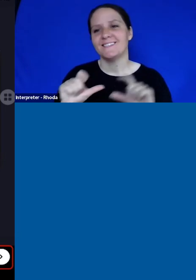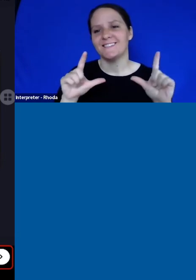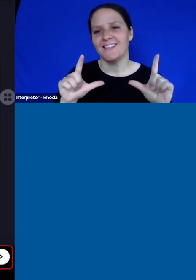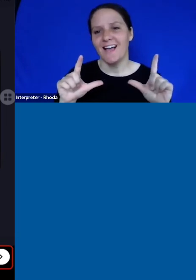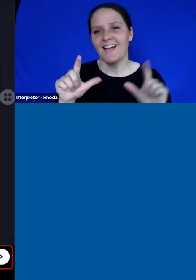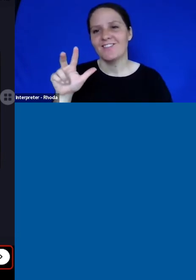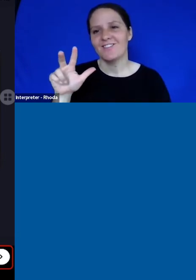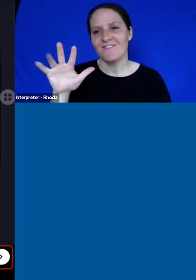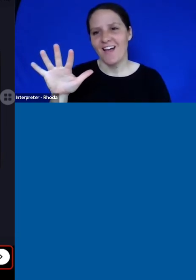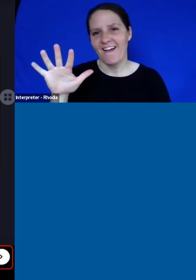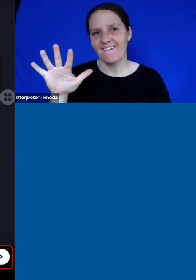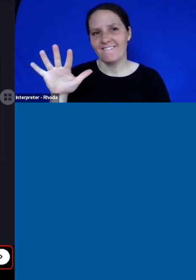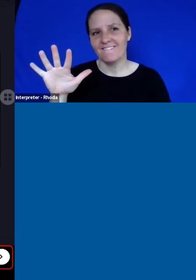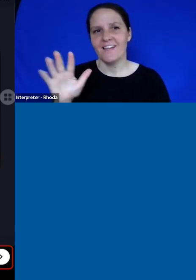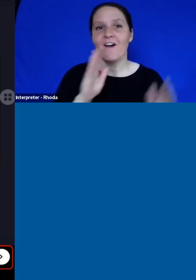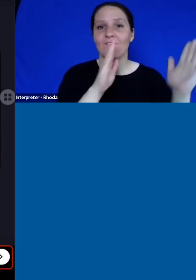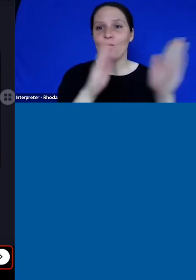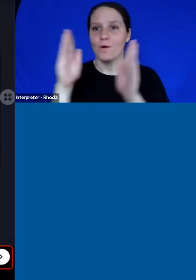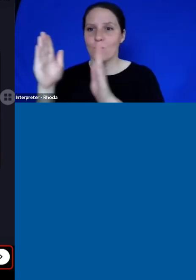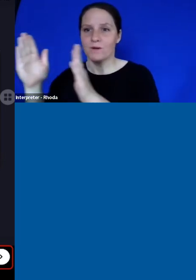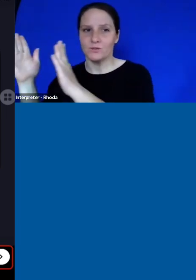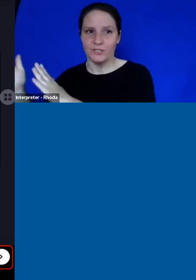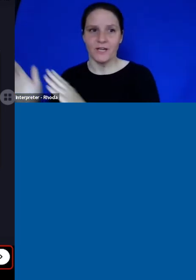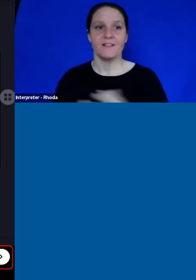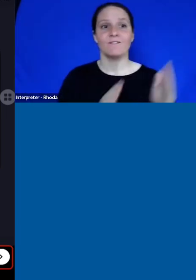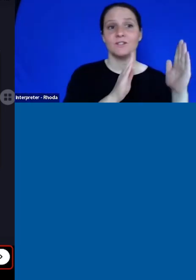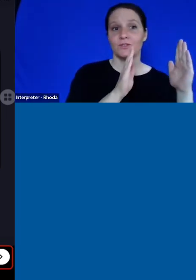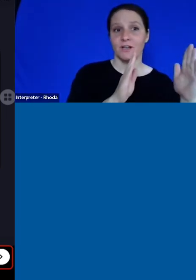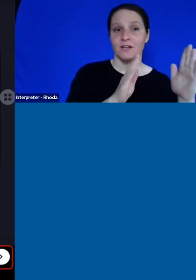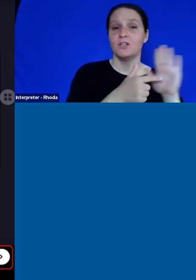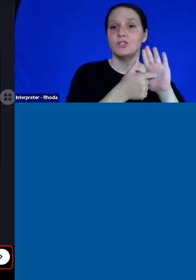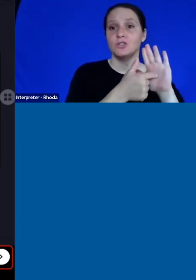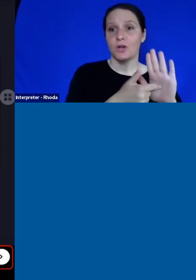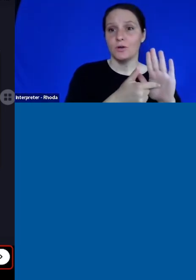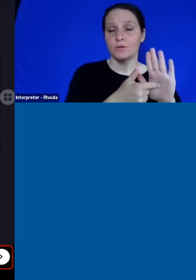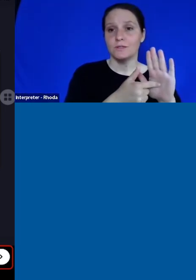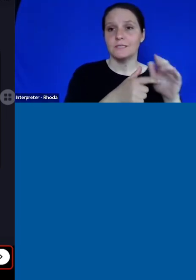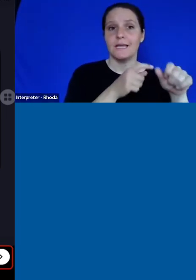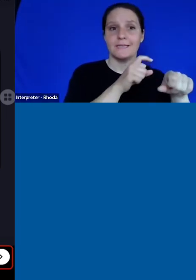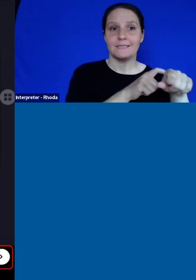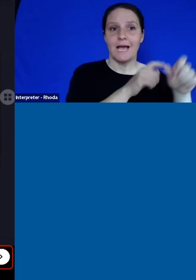The first screenshot shows the timeline and the working page for YouCut,